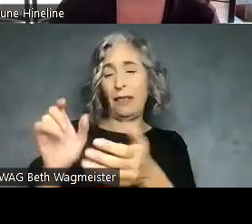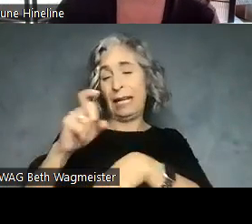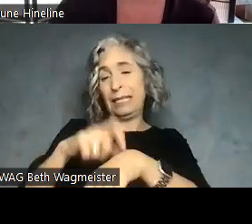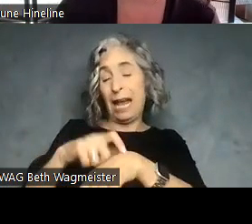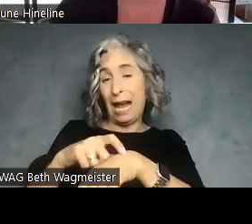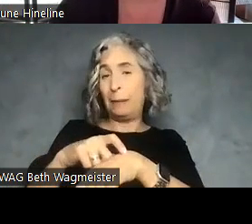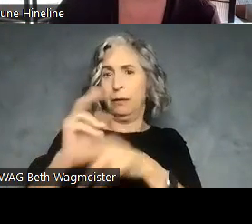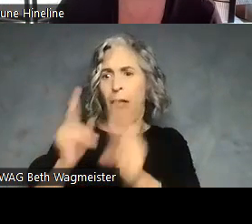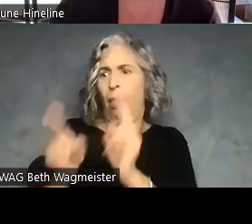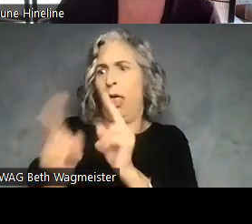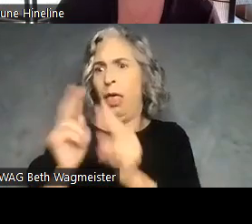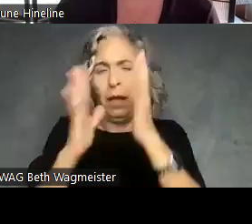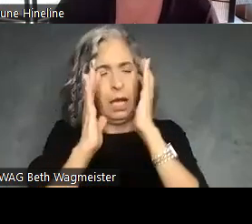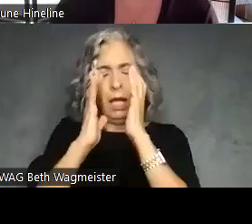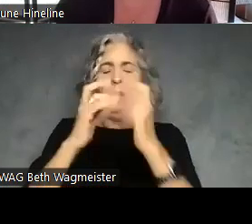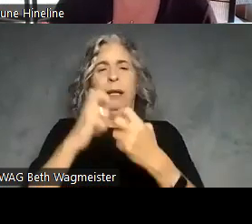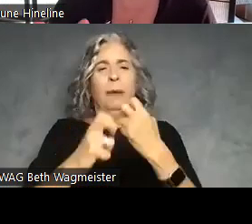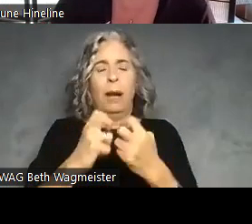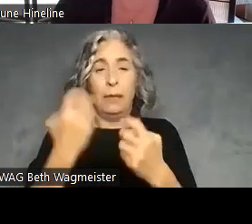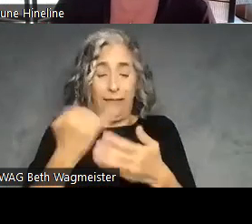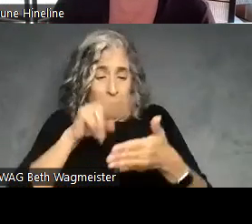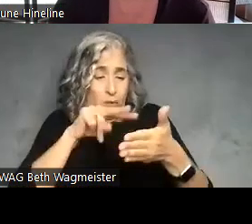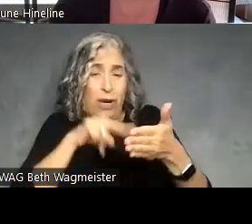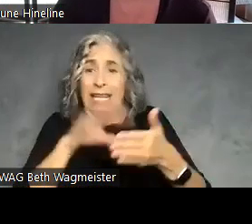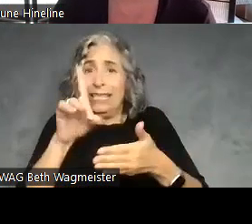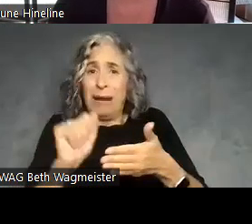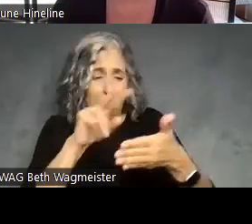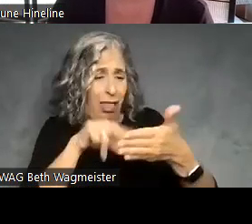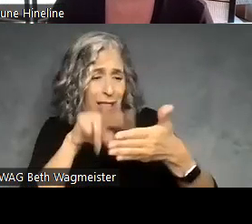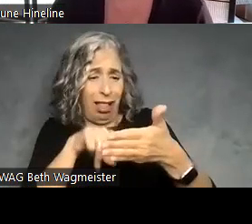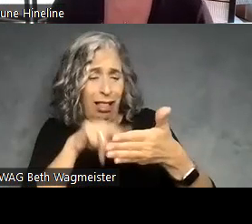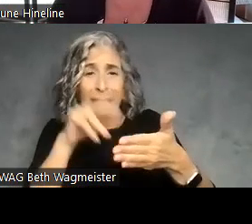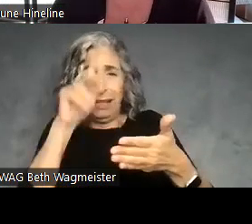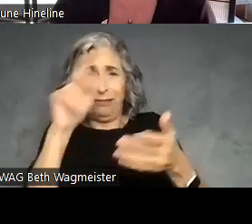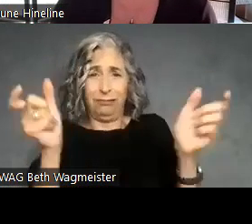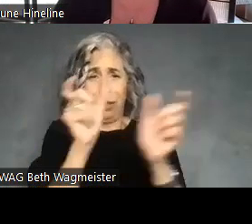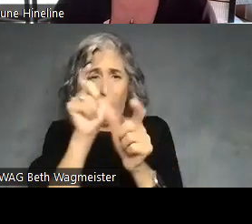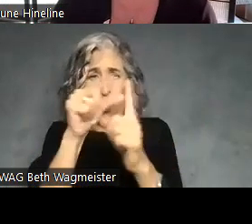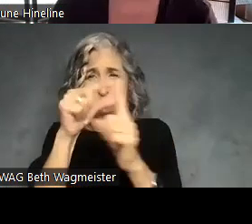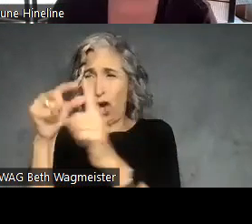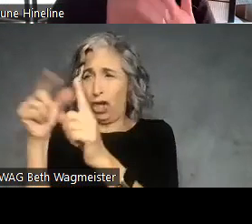So here I have an image of a session timeout page. You can see that it's a pop-up that comes up,